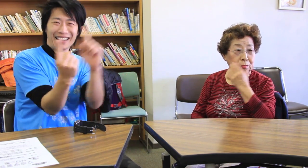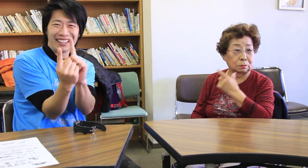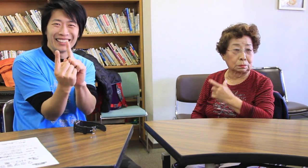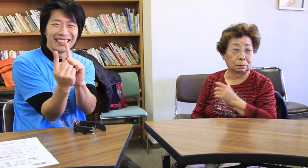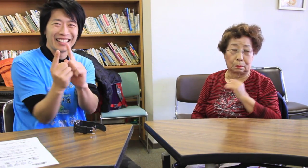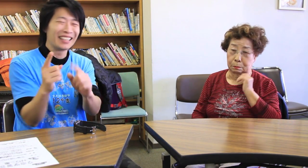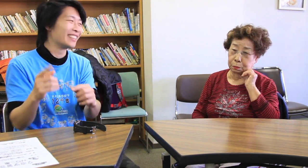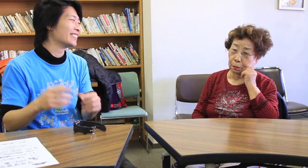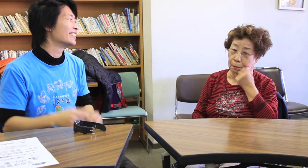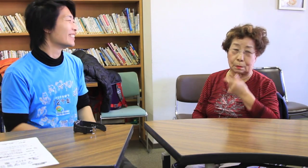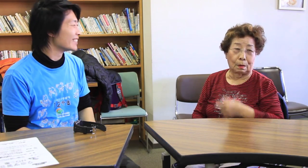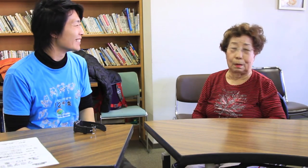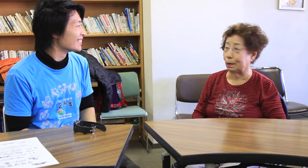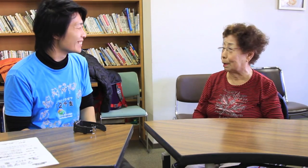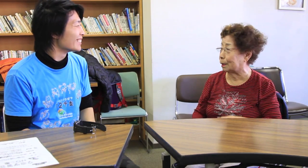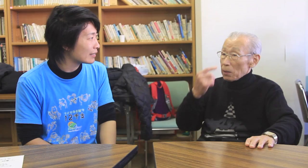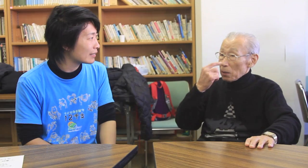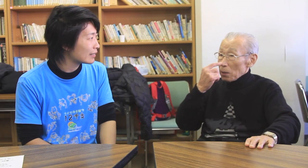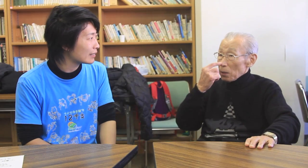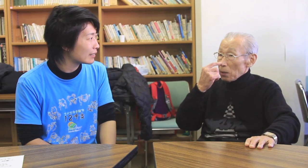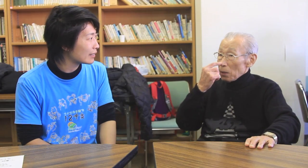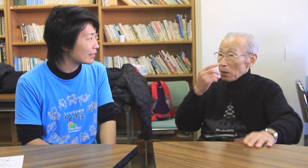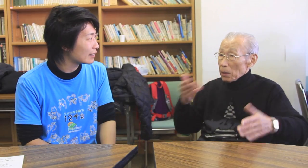(Homae-san: I don't understand what he is signing...)